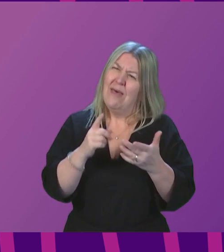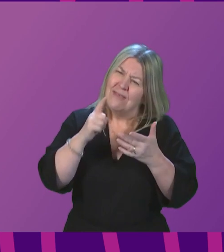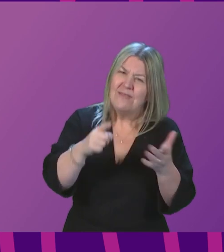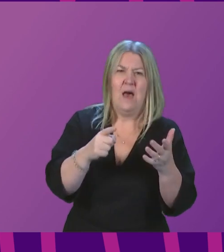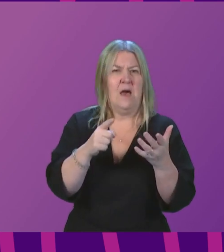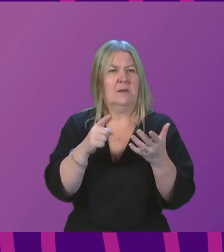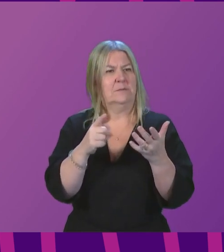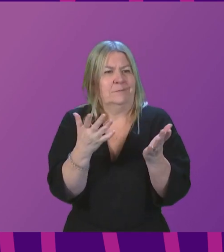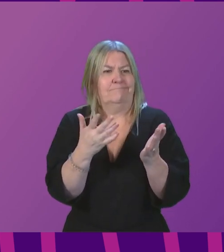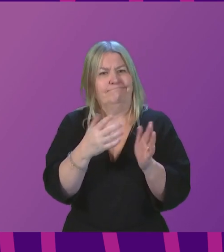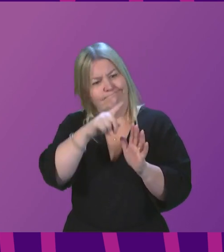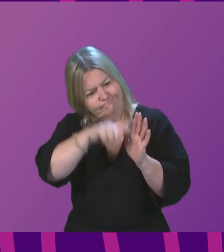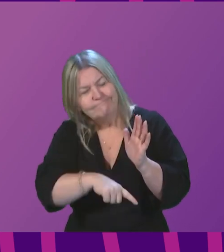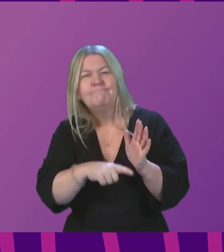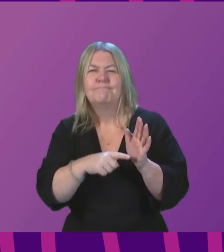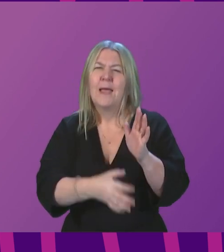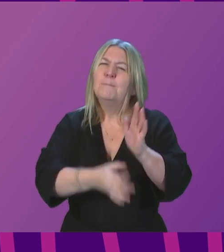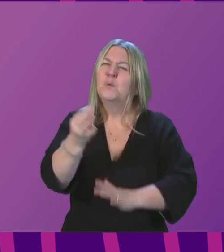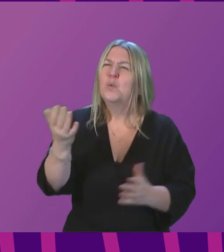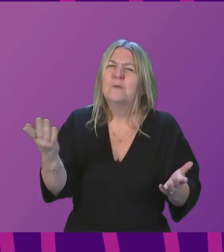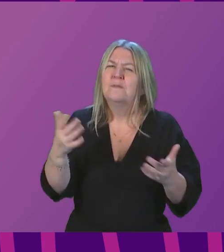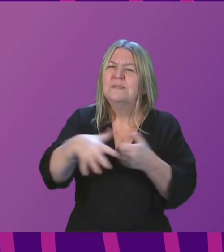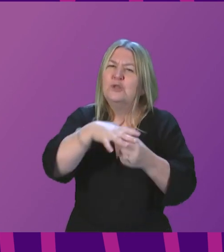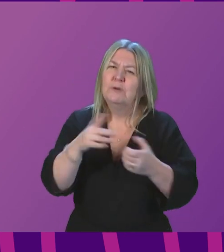for private care home staff and ensure high-quality care for residents?